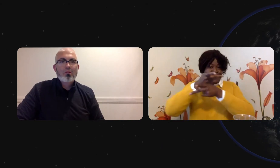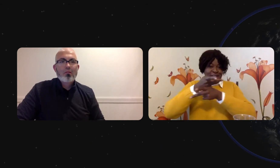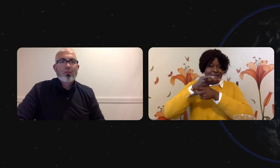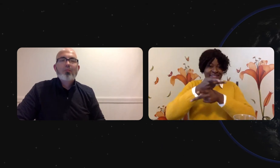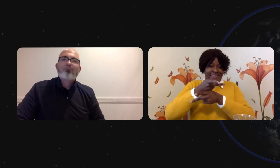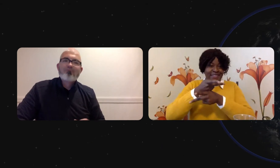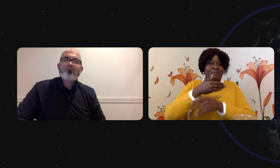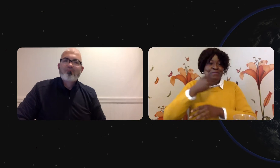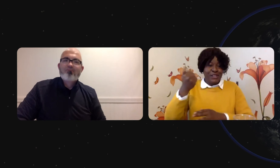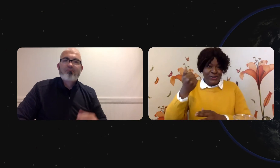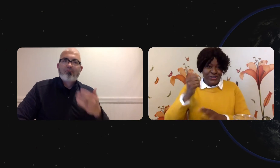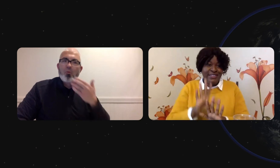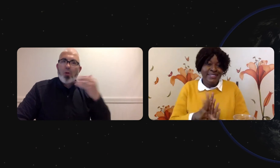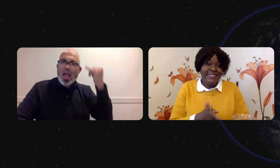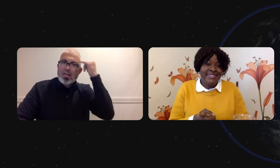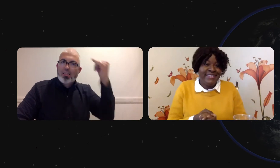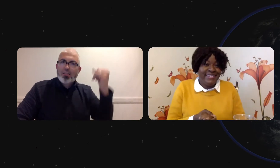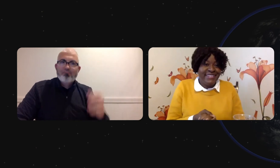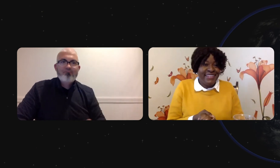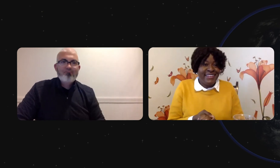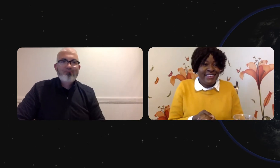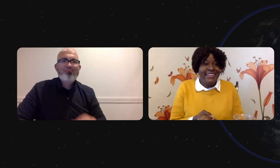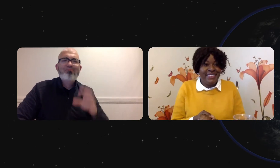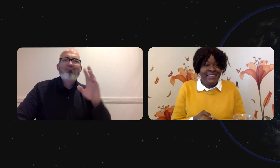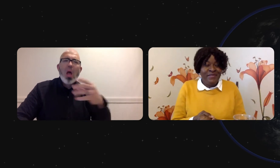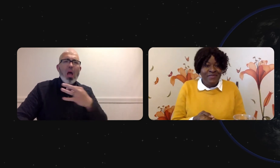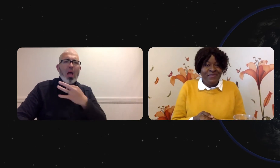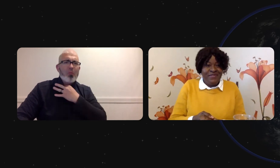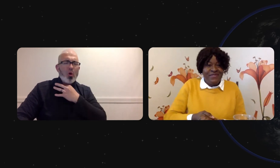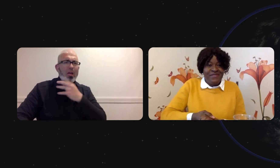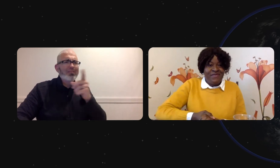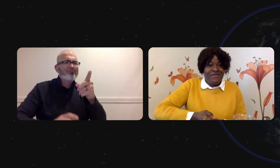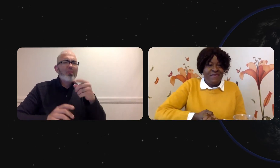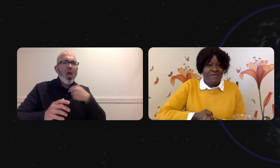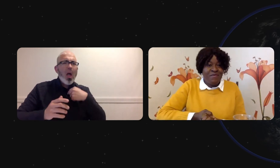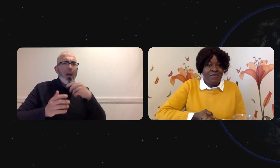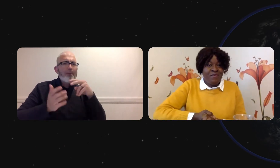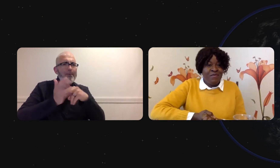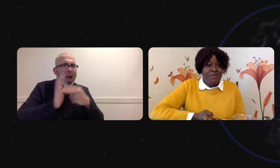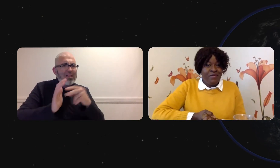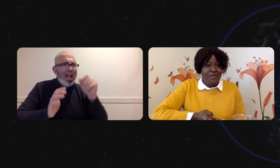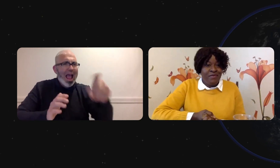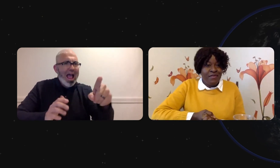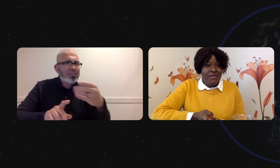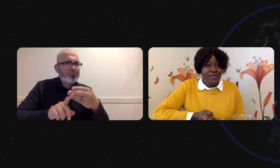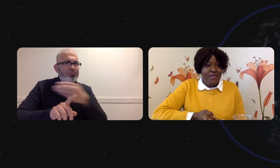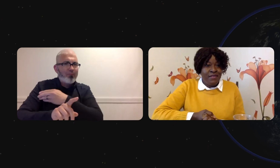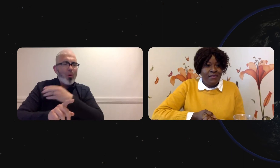I highly recommend adult supervision, though, for kids using it. Good idea.